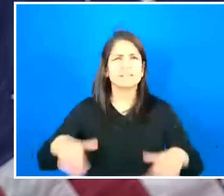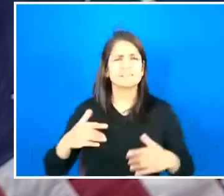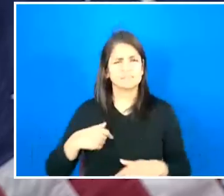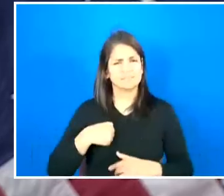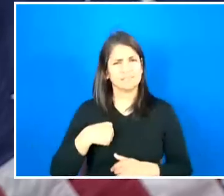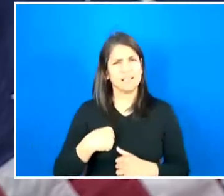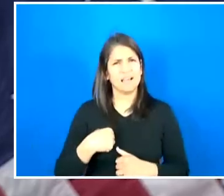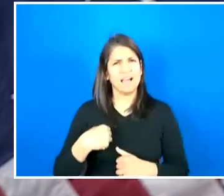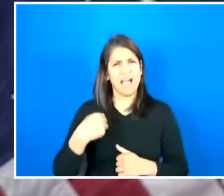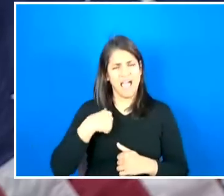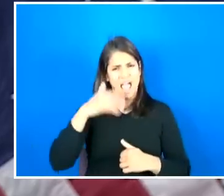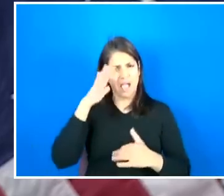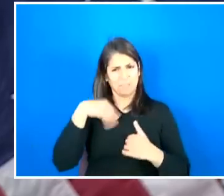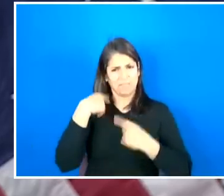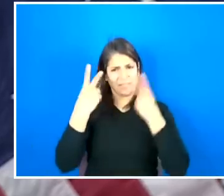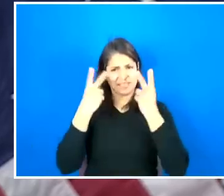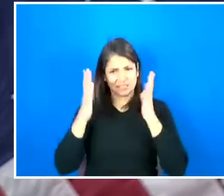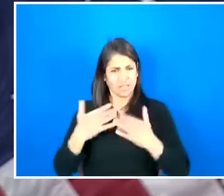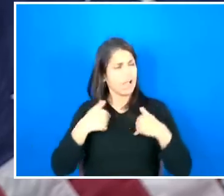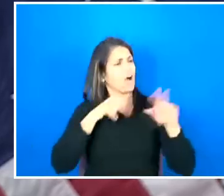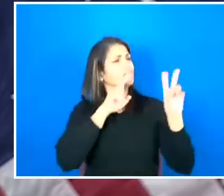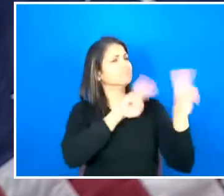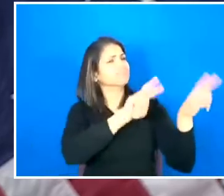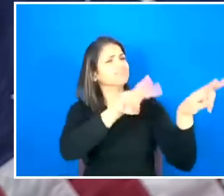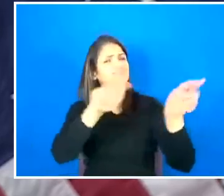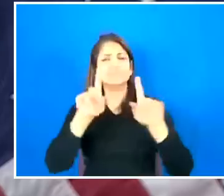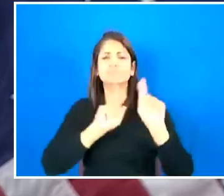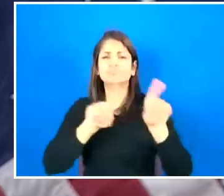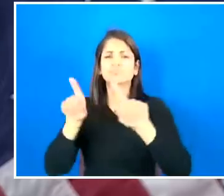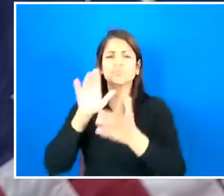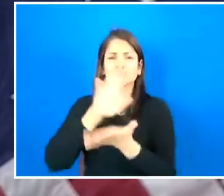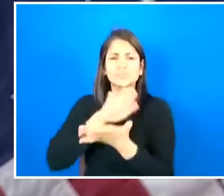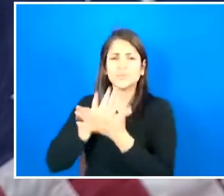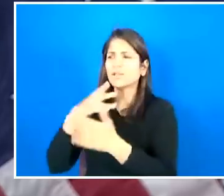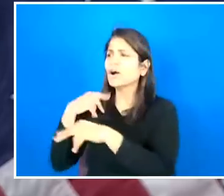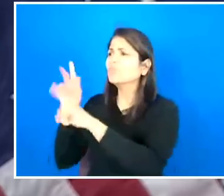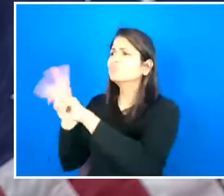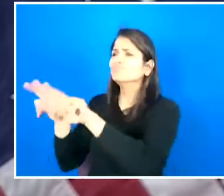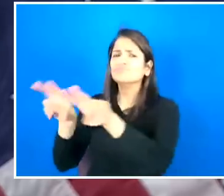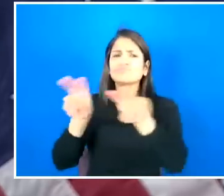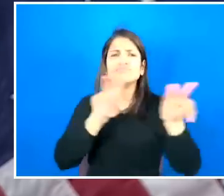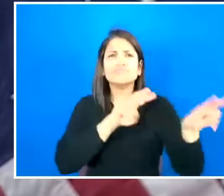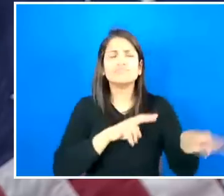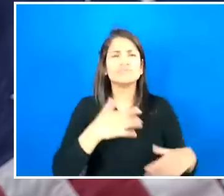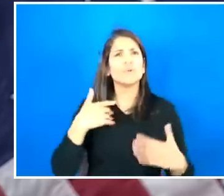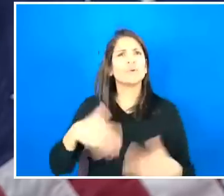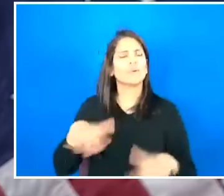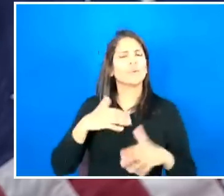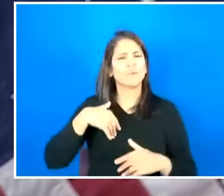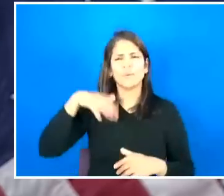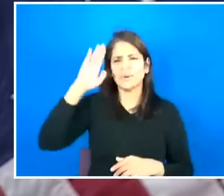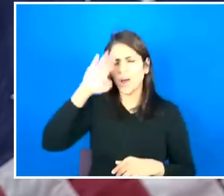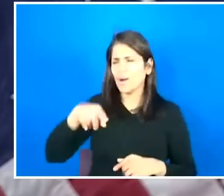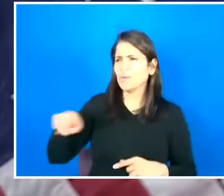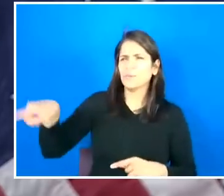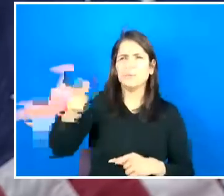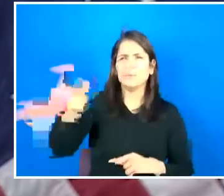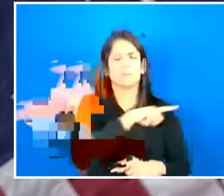SCHOOLS, LIRTEALLY T HE MOST INSPIRING THING I DO AS PART OF MY JOB AS MAYOR IS MEET ALL OF YOU AND SEE